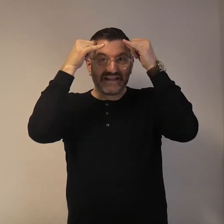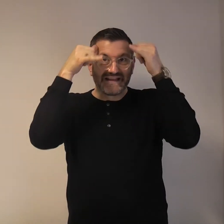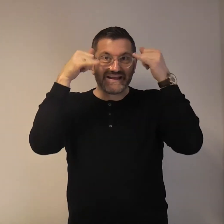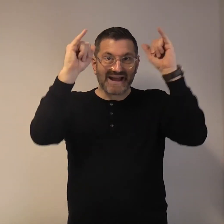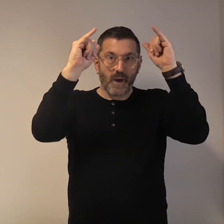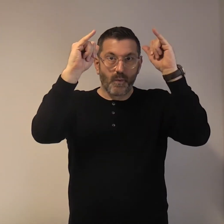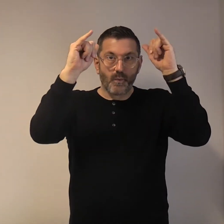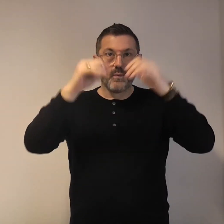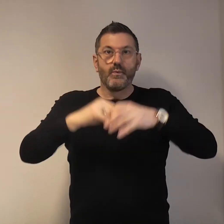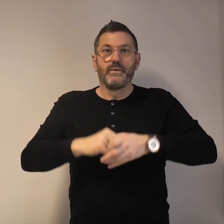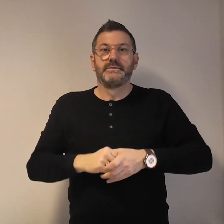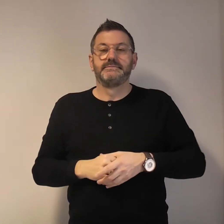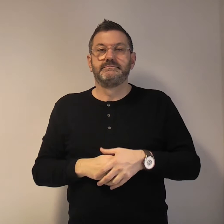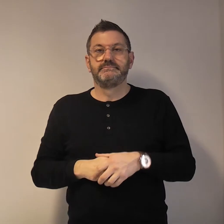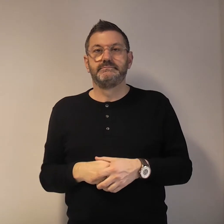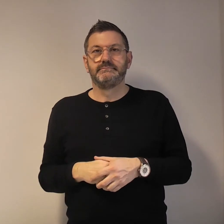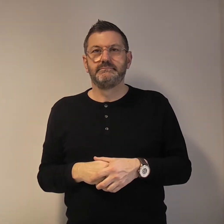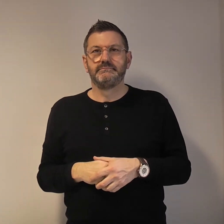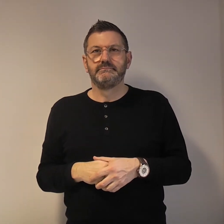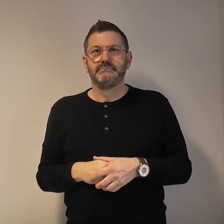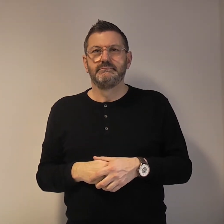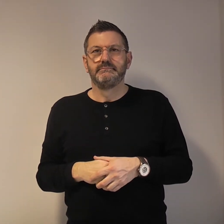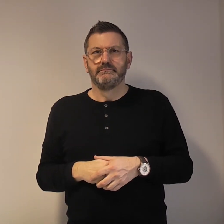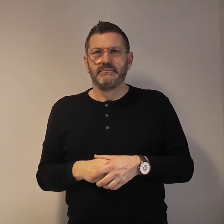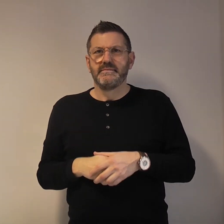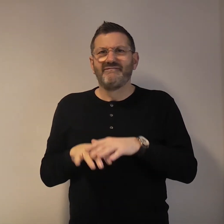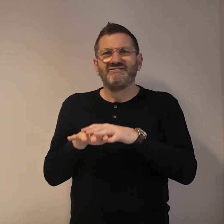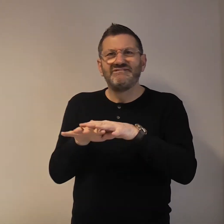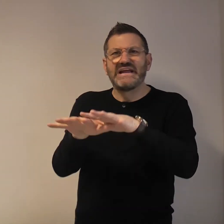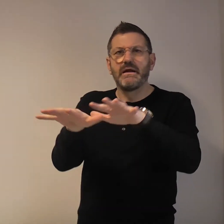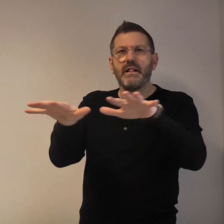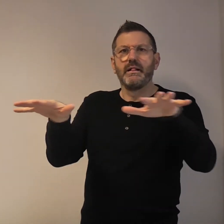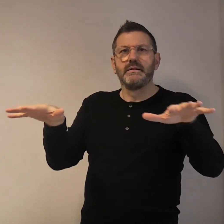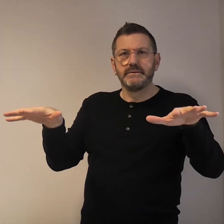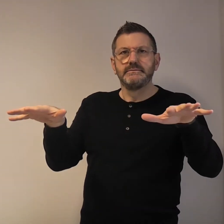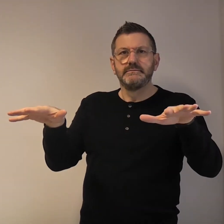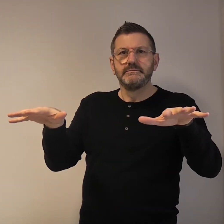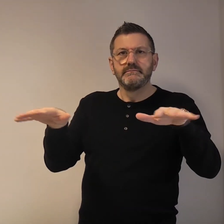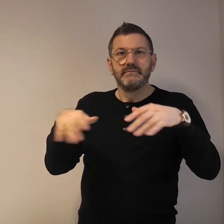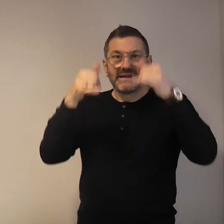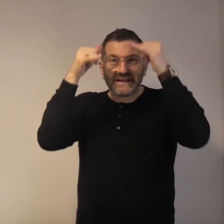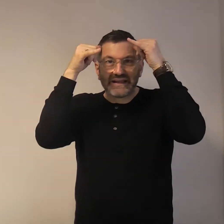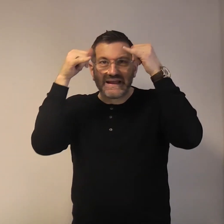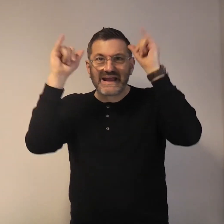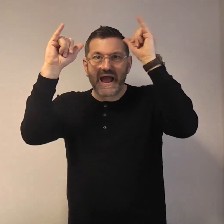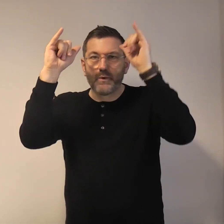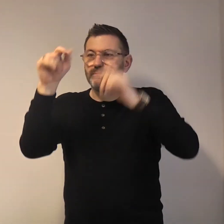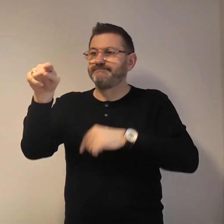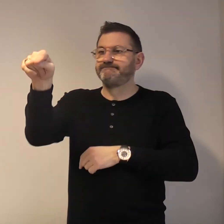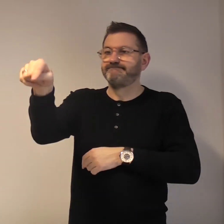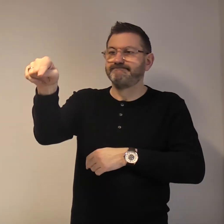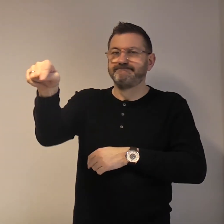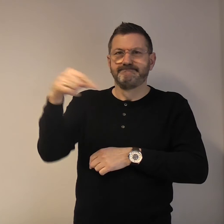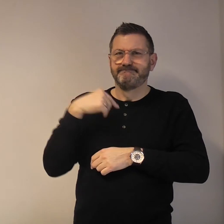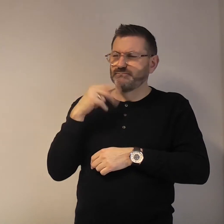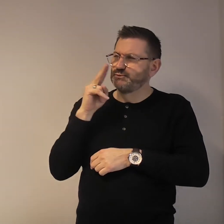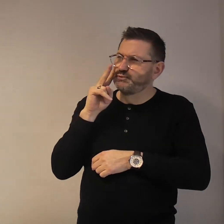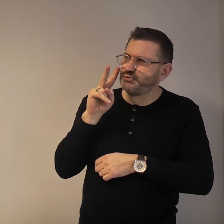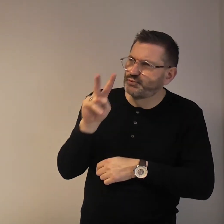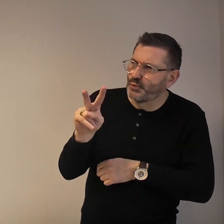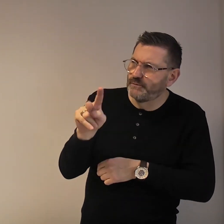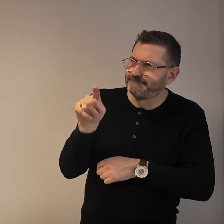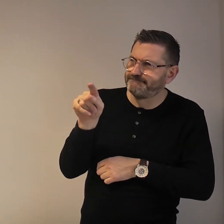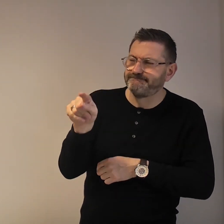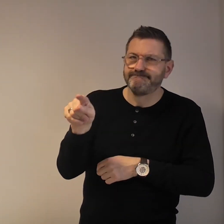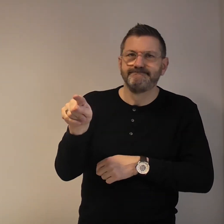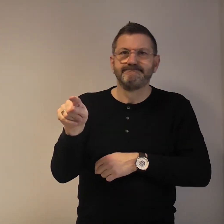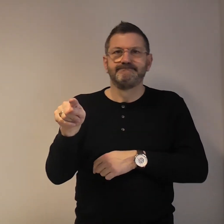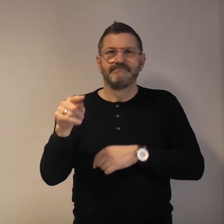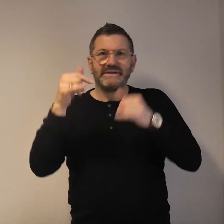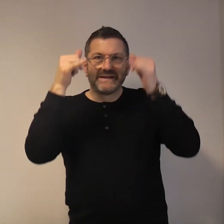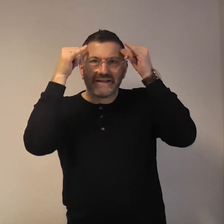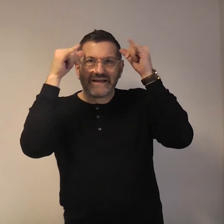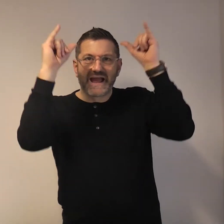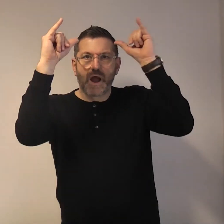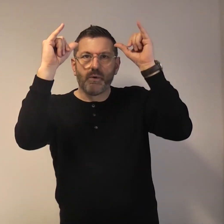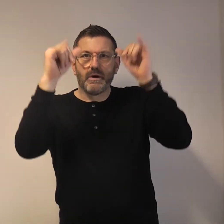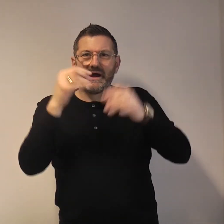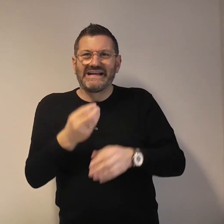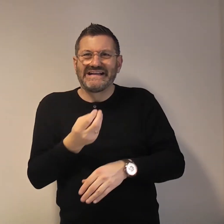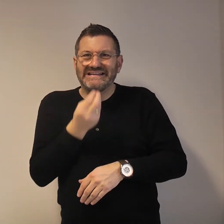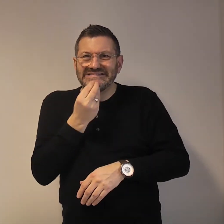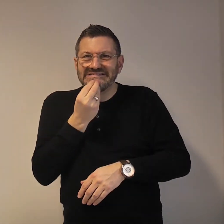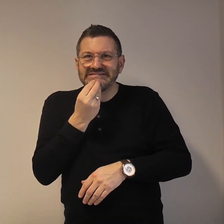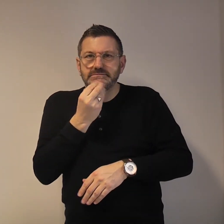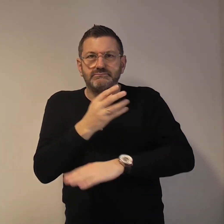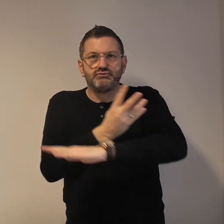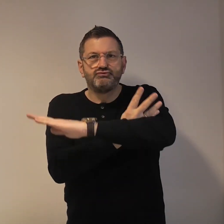Cow. field cow, saw cow eat grass.